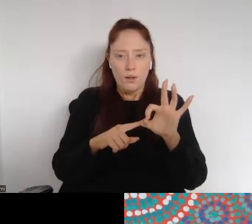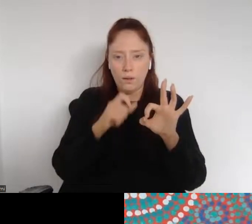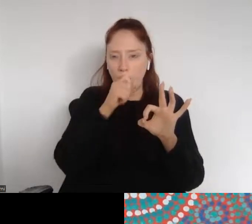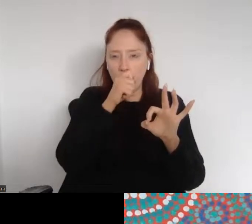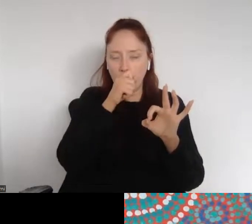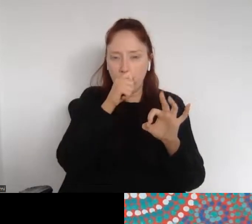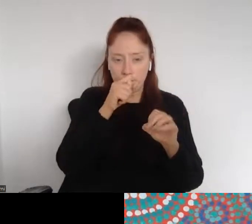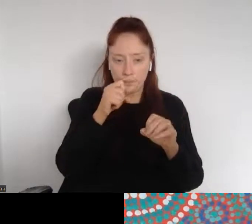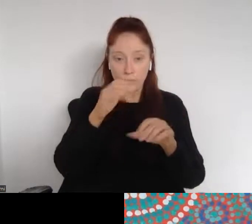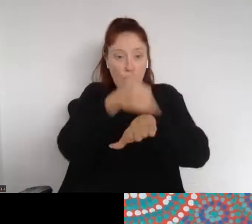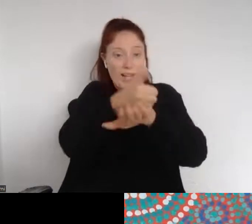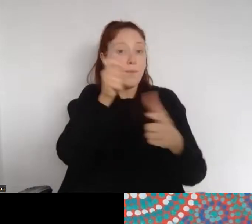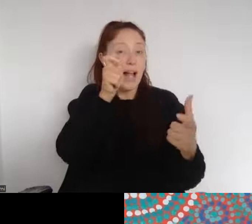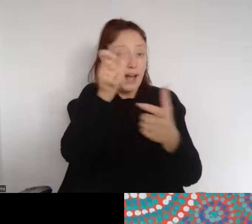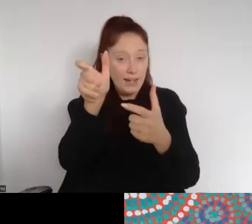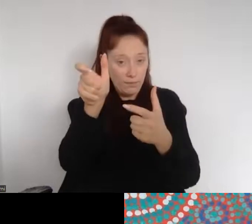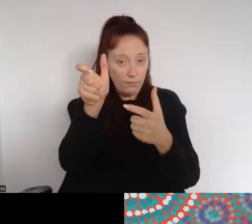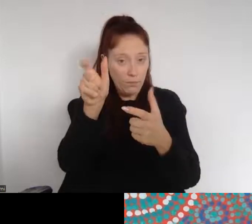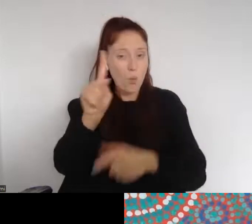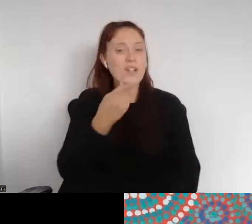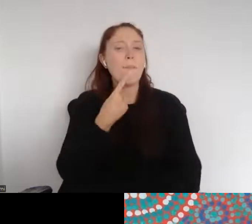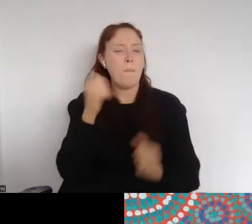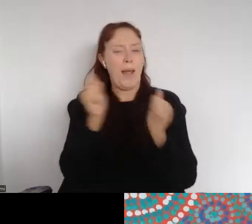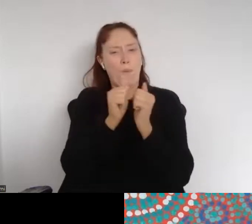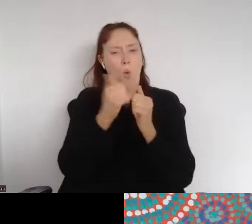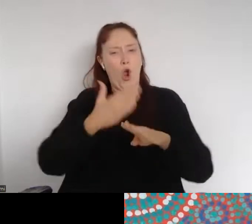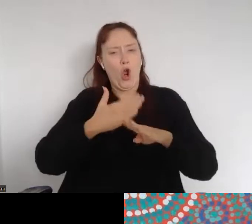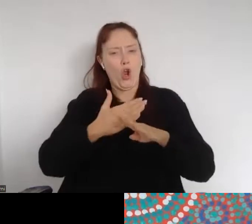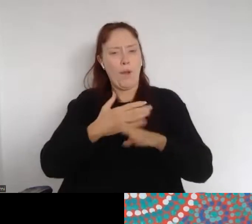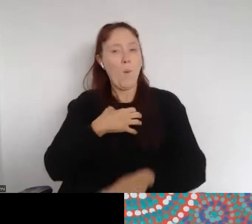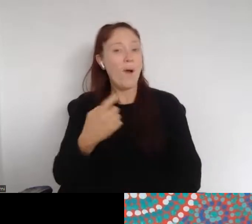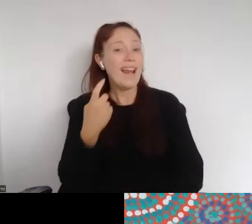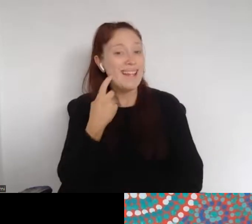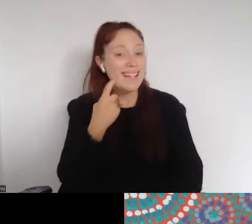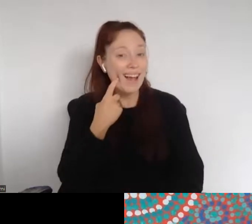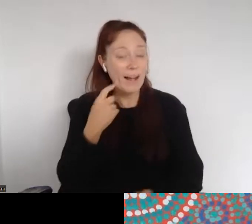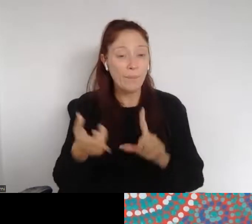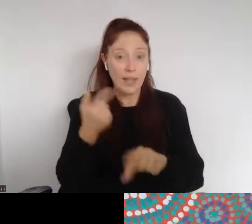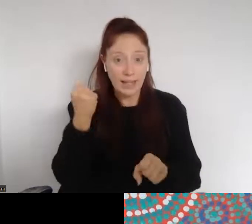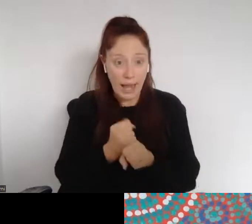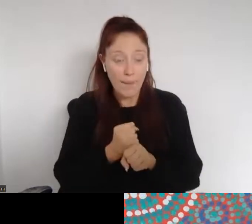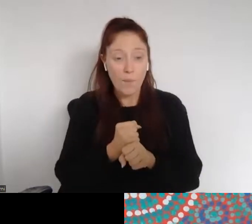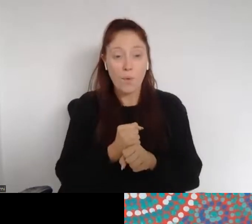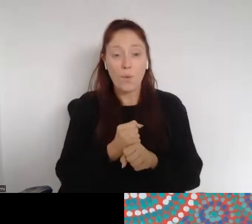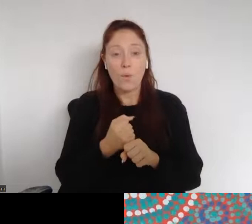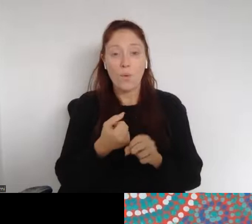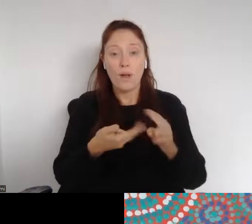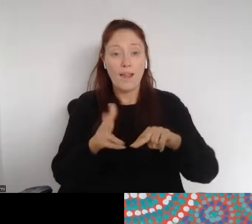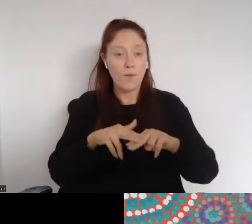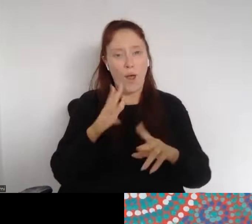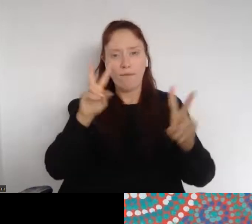For example, is it necessary or better to have a formal diagnosis of a disability